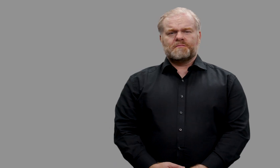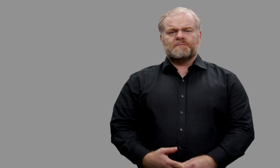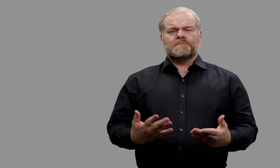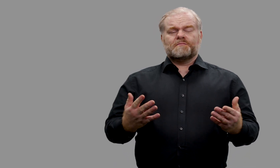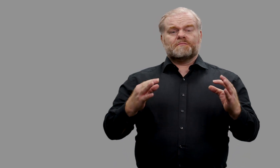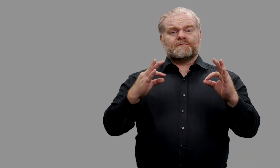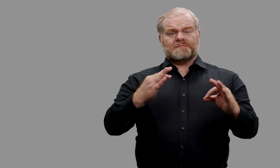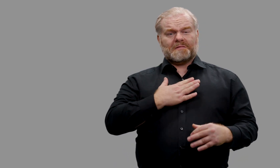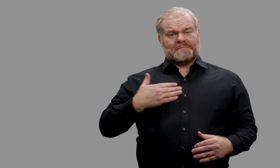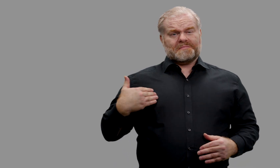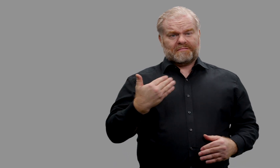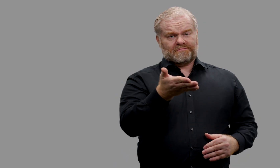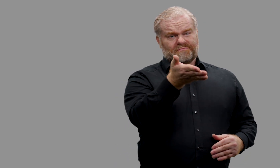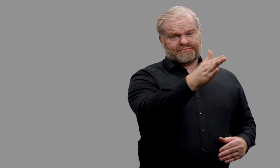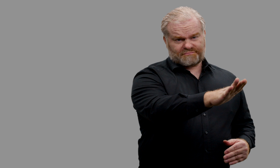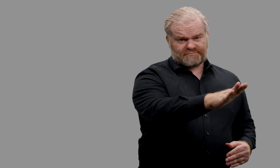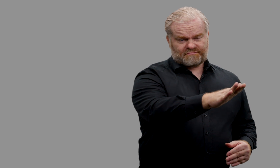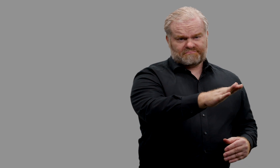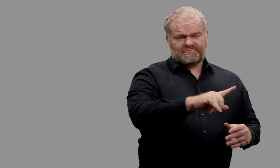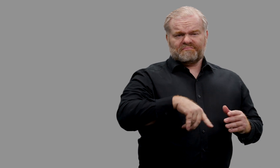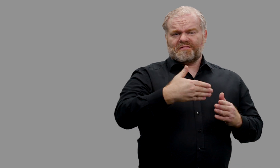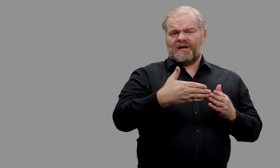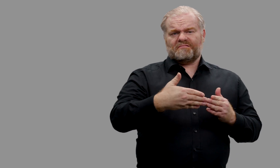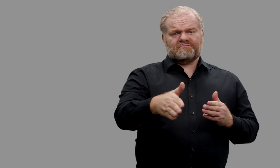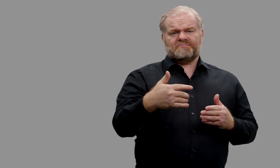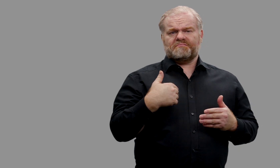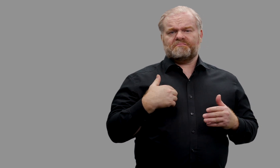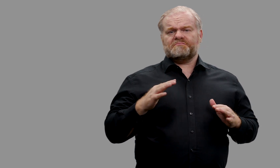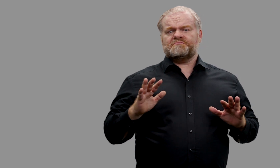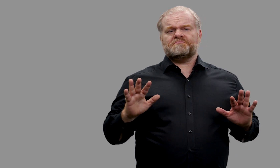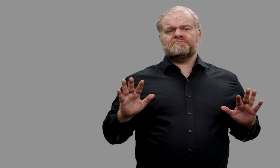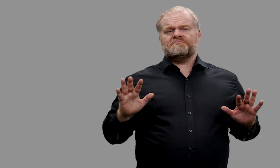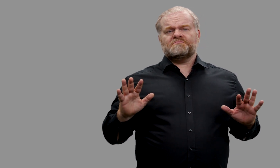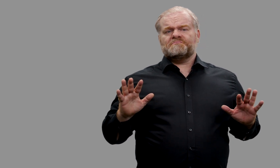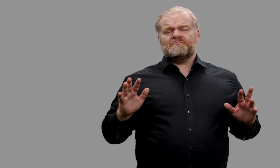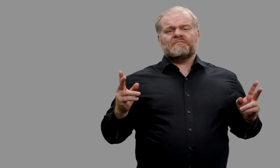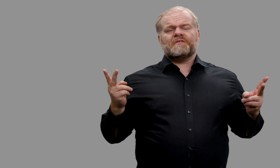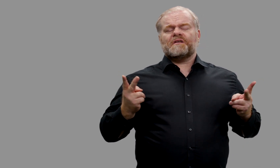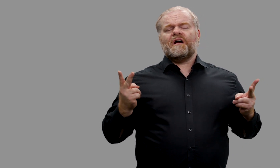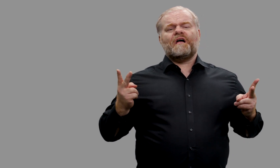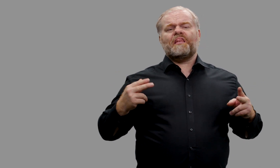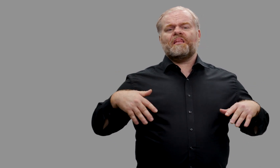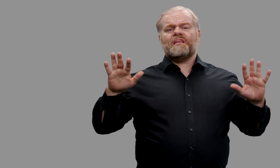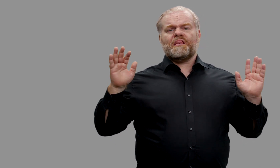After his death, I didn’t care about much,